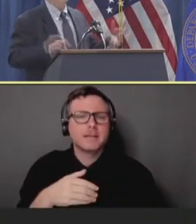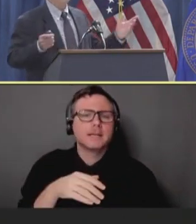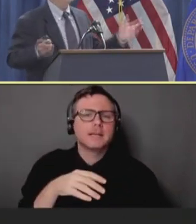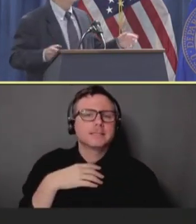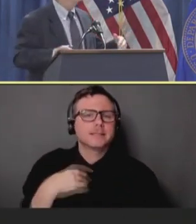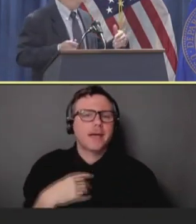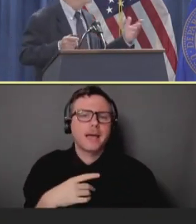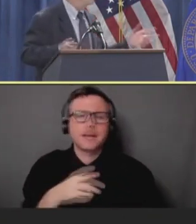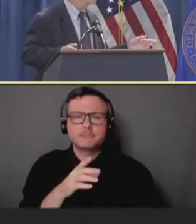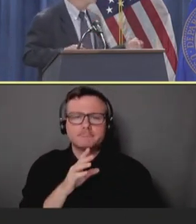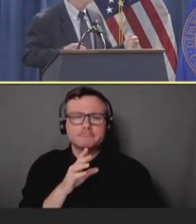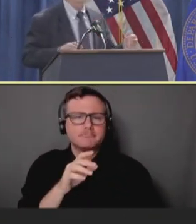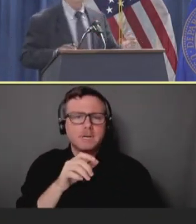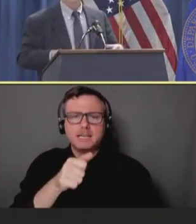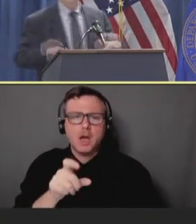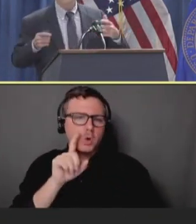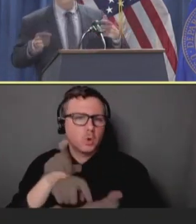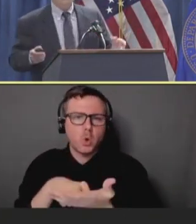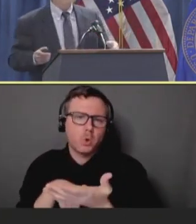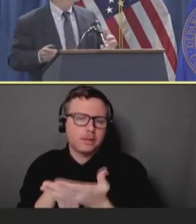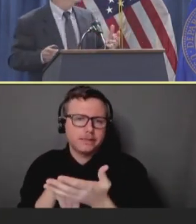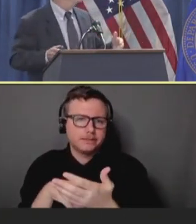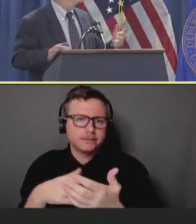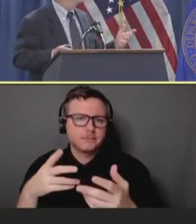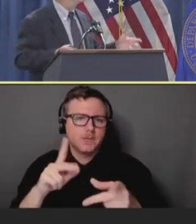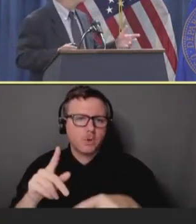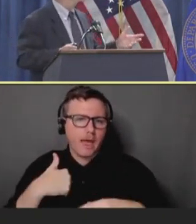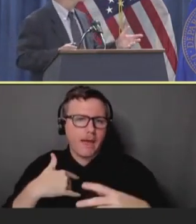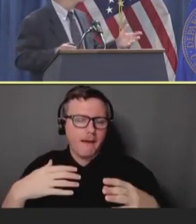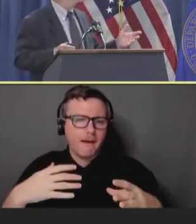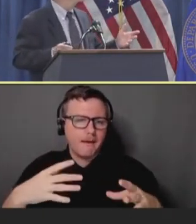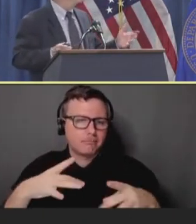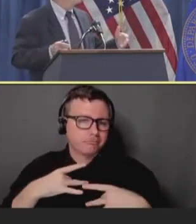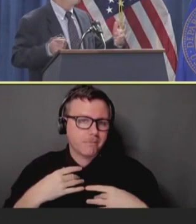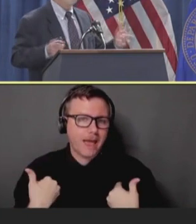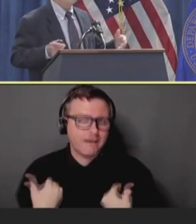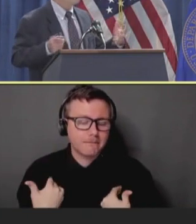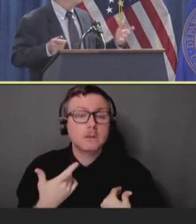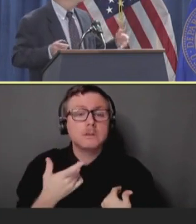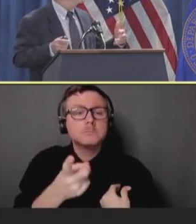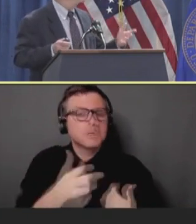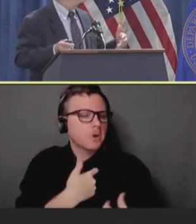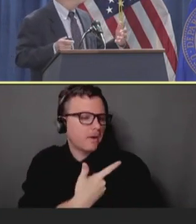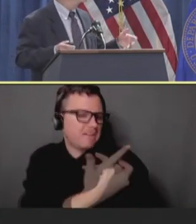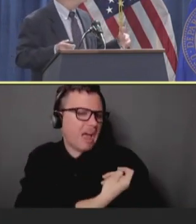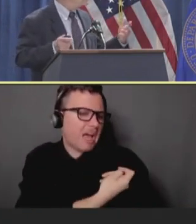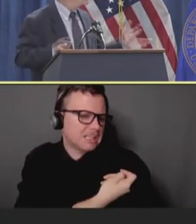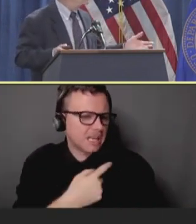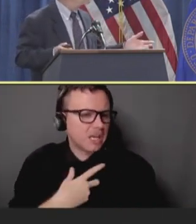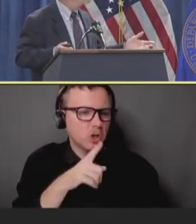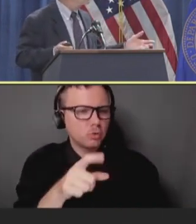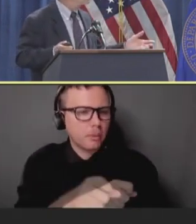It's a single case, so what are we worrying about? You're just scaring people to get vaccinated with a vaccine that, in fact, may cause polio.